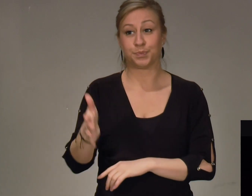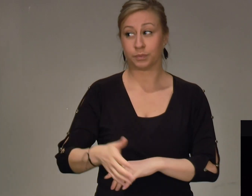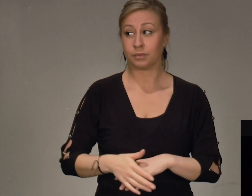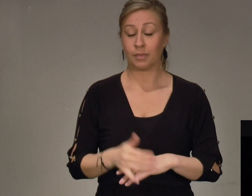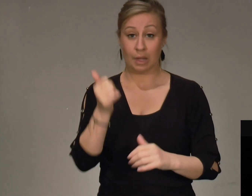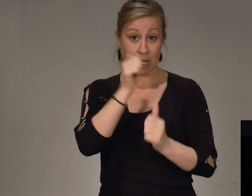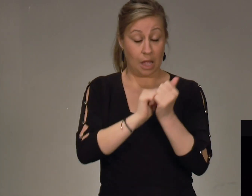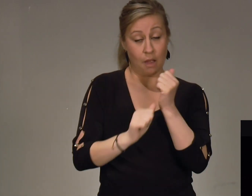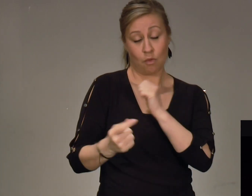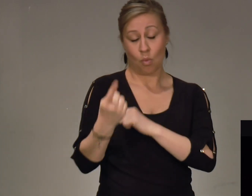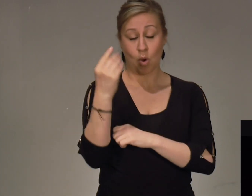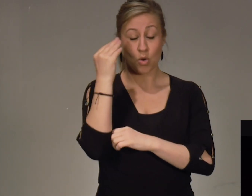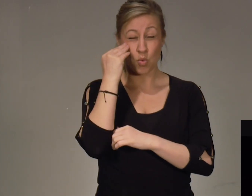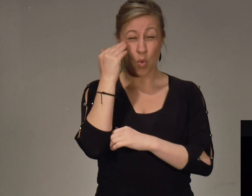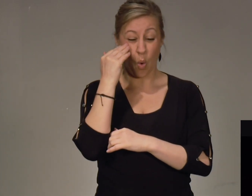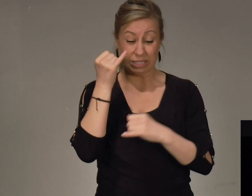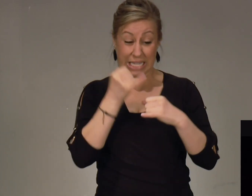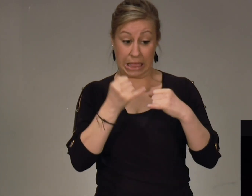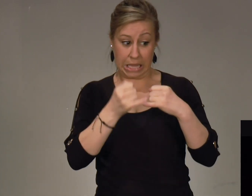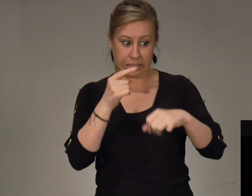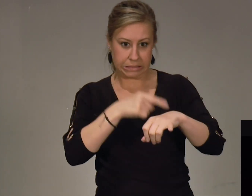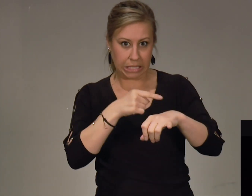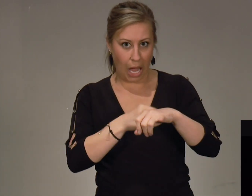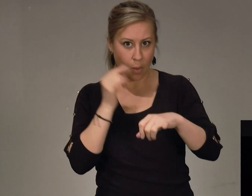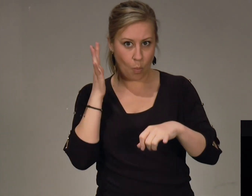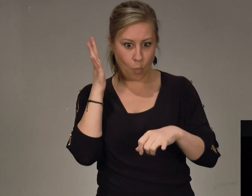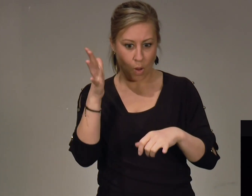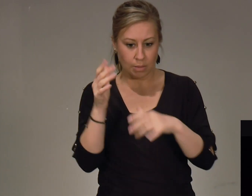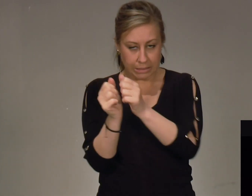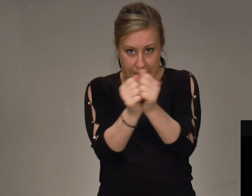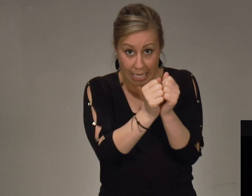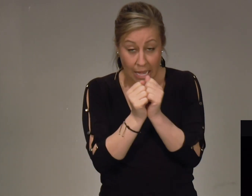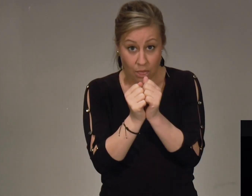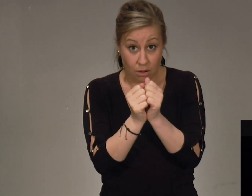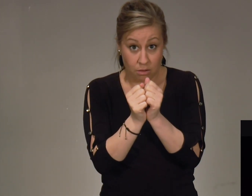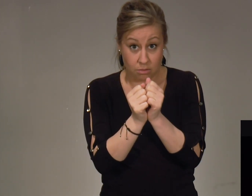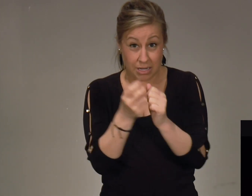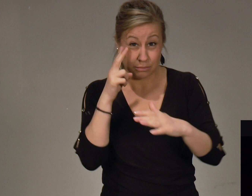together. He predicts His betrayal--not the most upbeat dinner conversation,